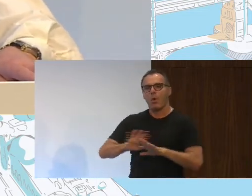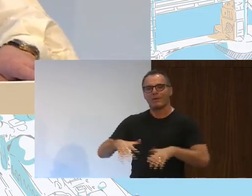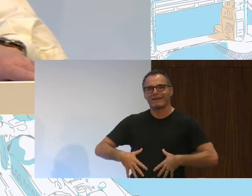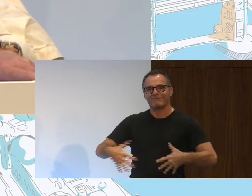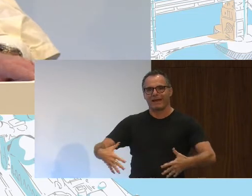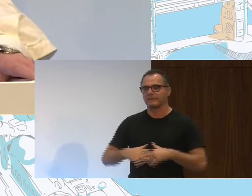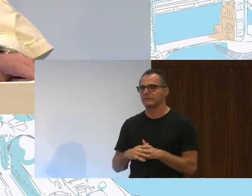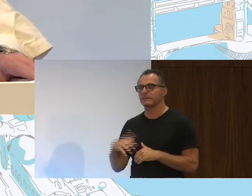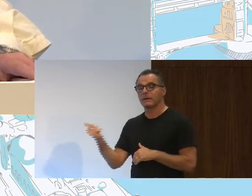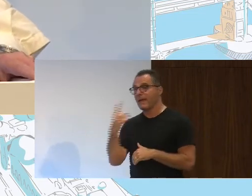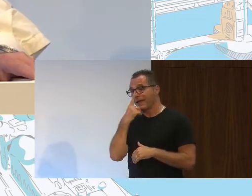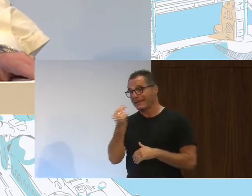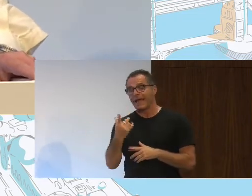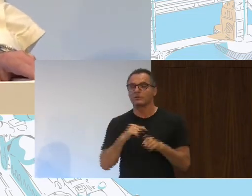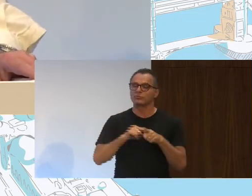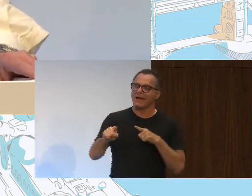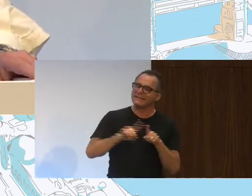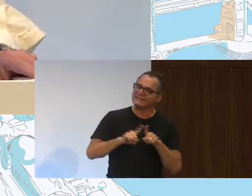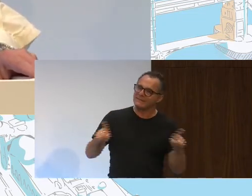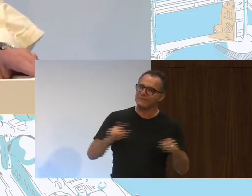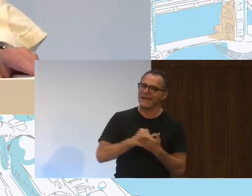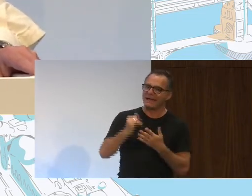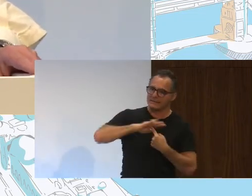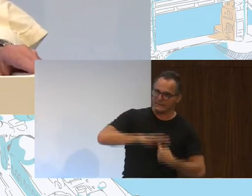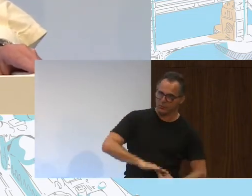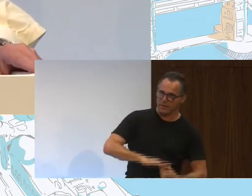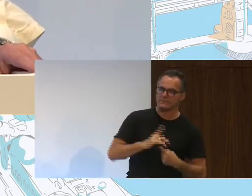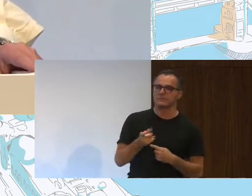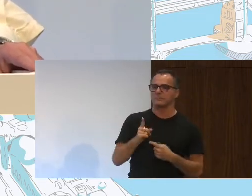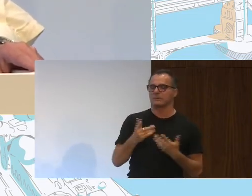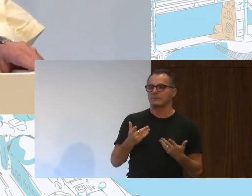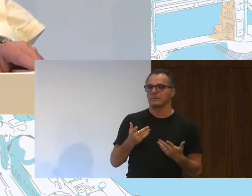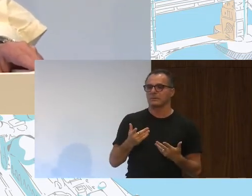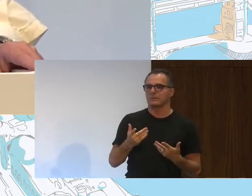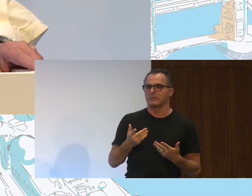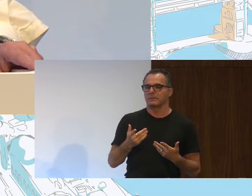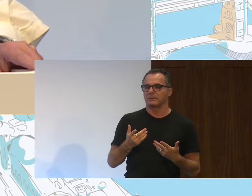tricyclic antidepressants or different antidepressant altogether so you could try